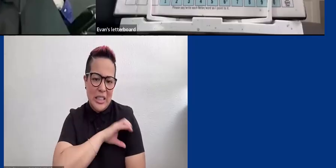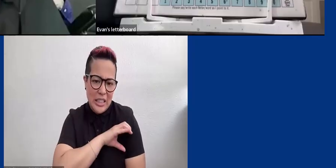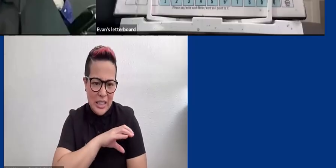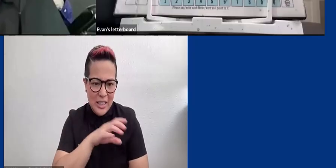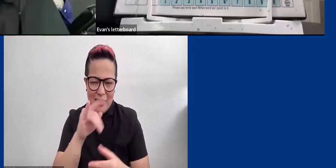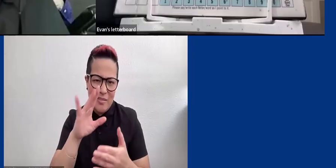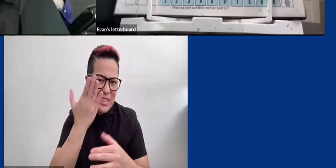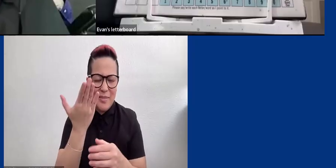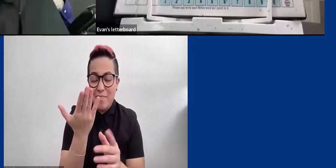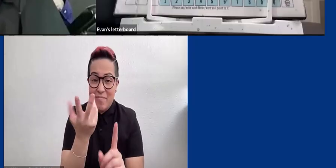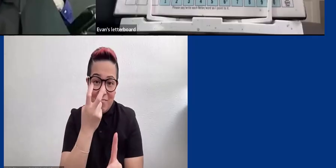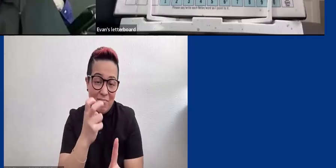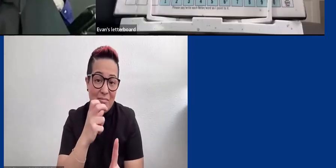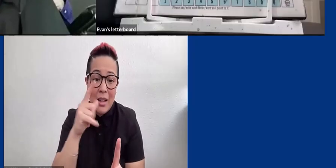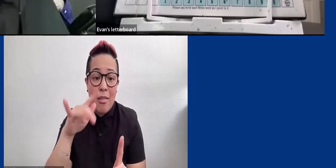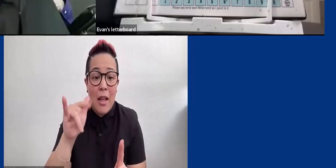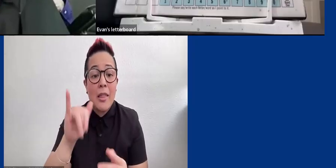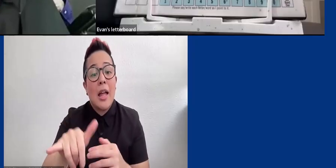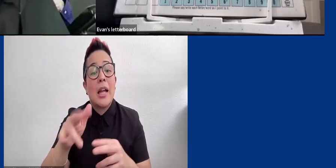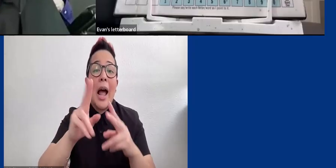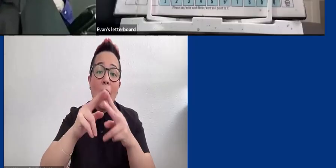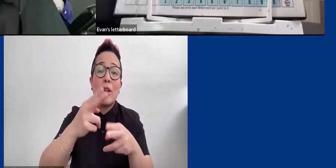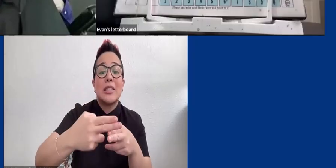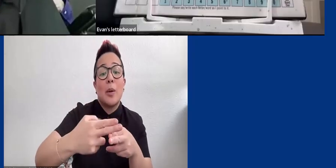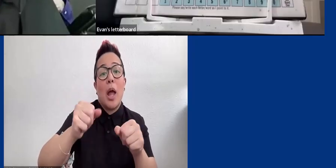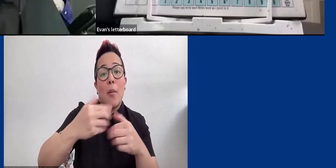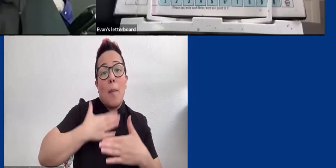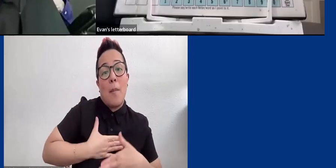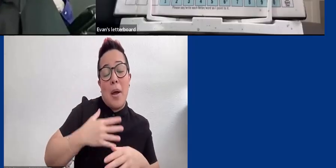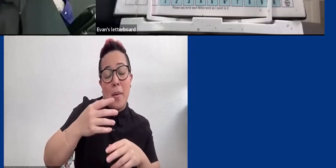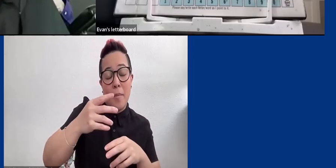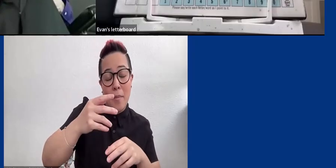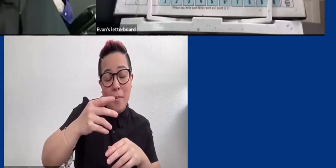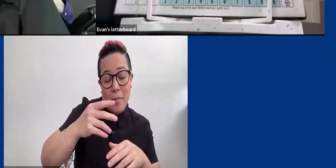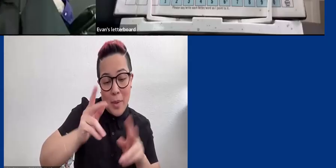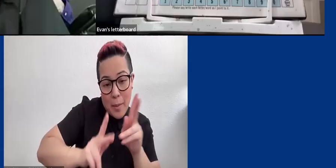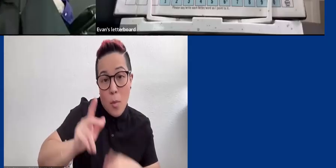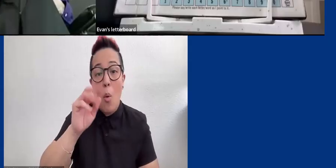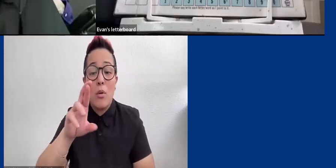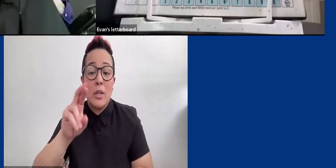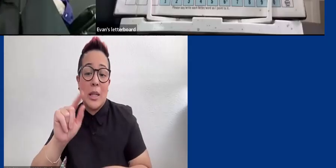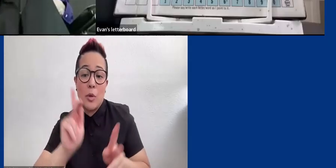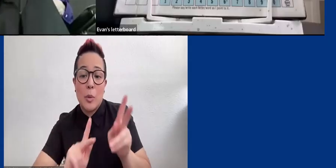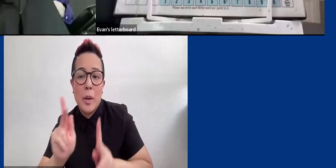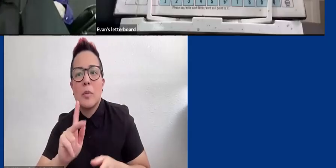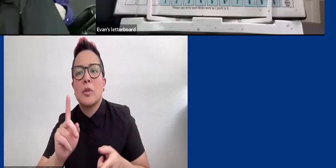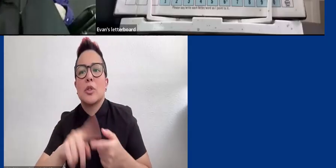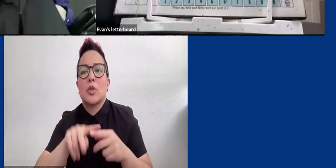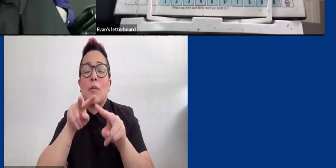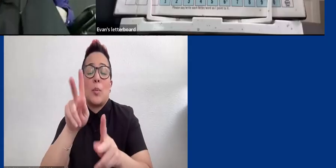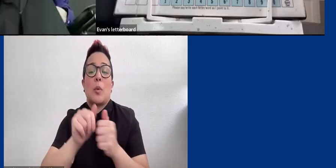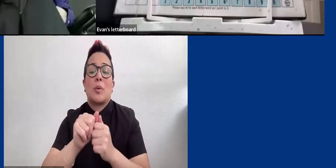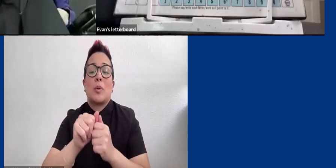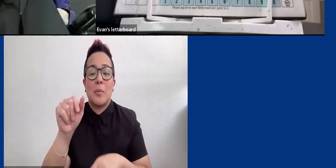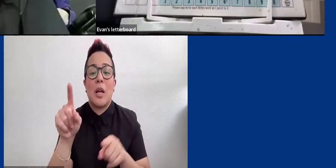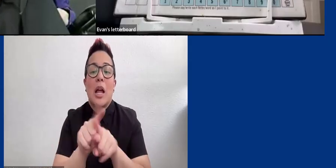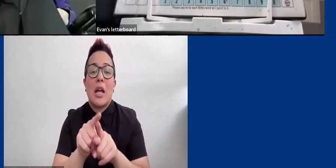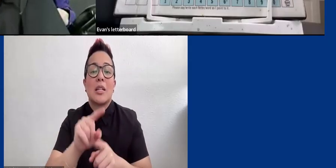temporarily able-bodied people or disabled people to view people with disabilities as sexual beings.